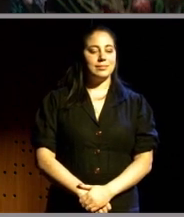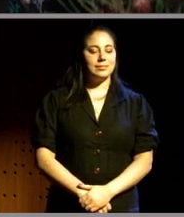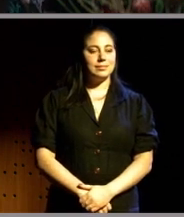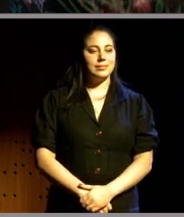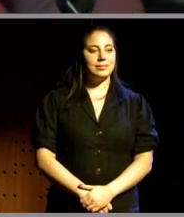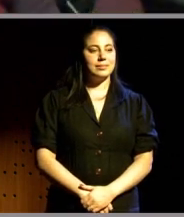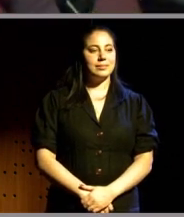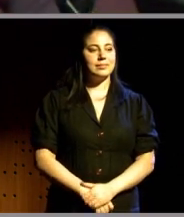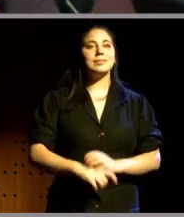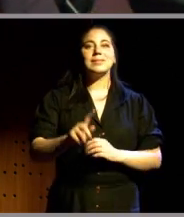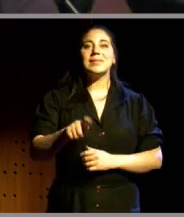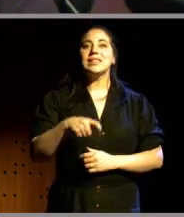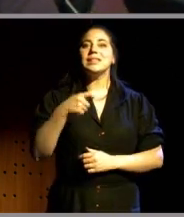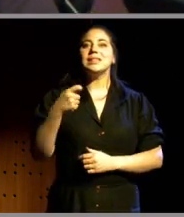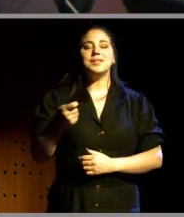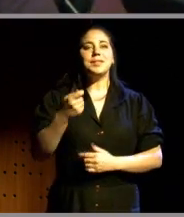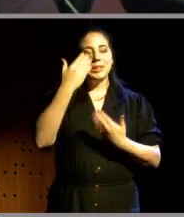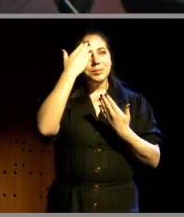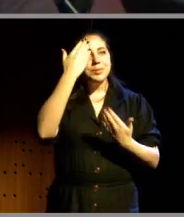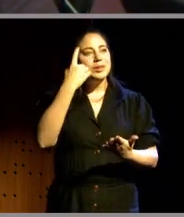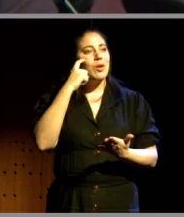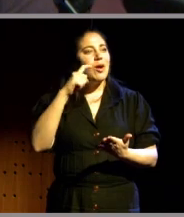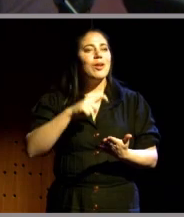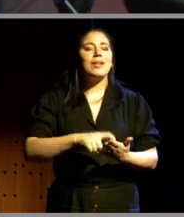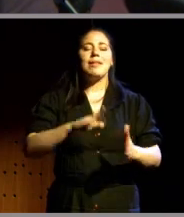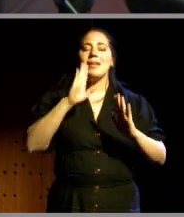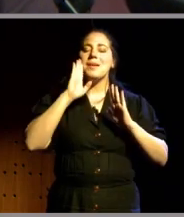Next we honour the profound contributions and lifelong dedication